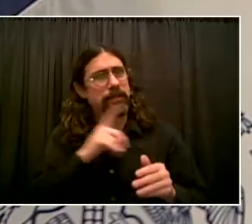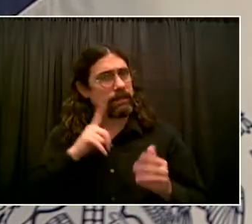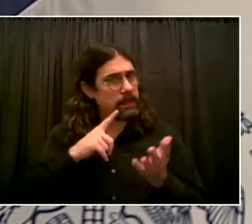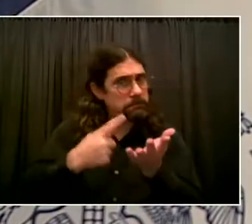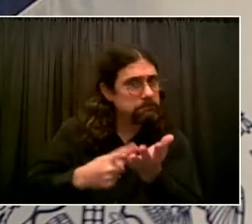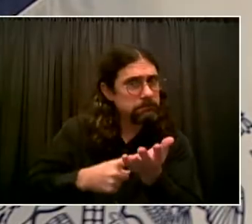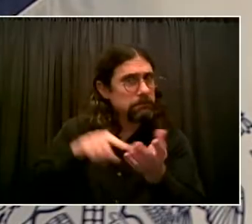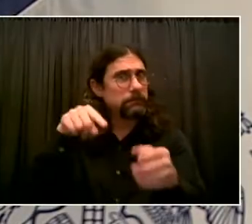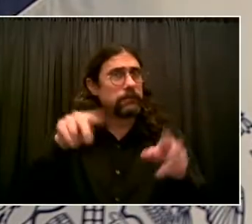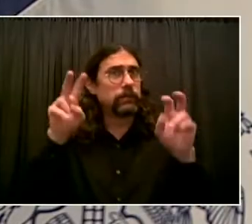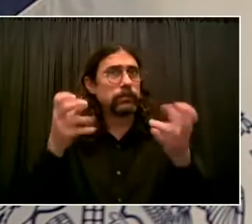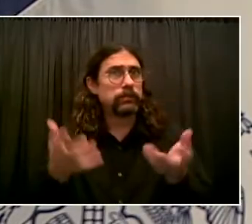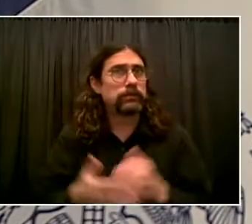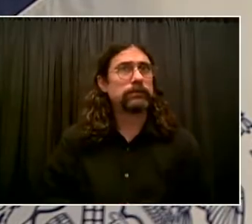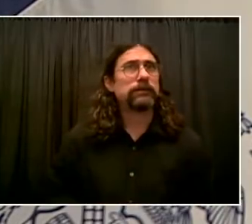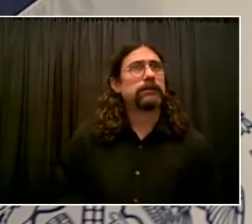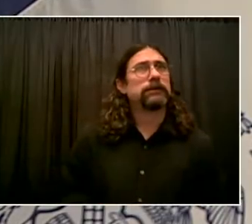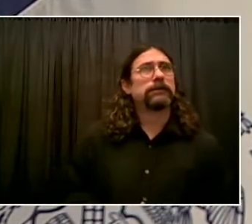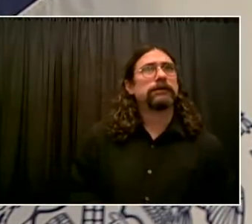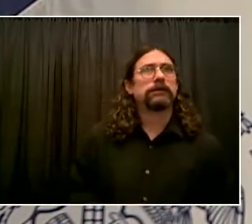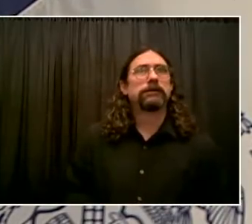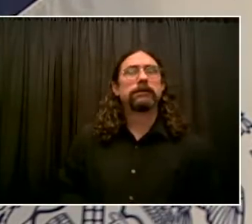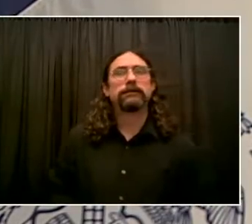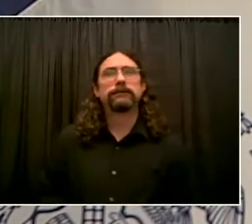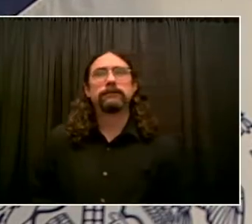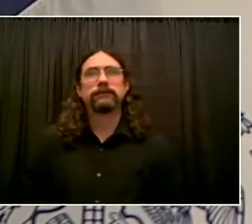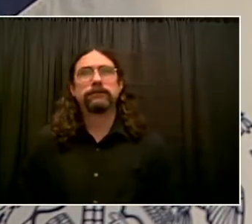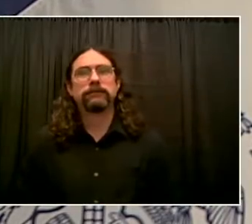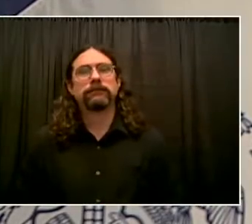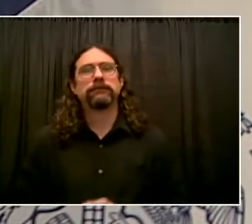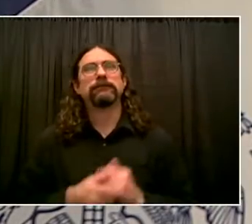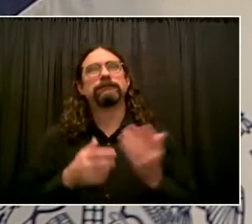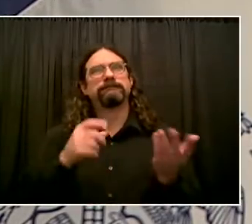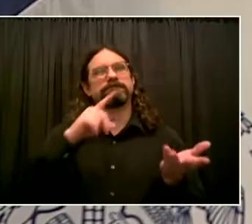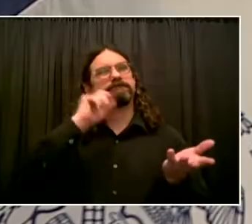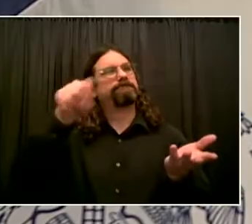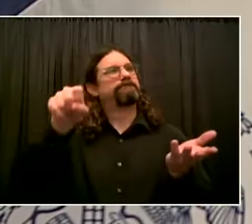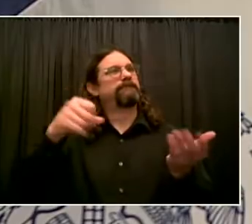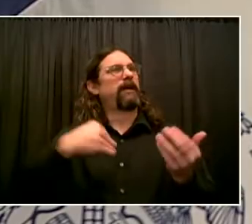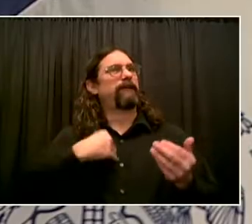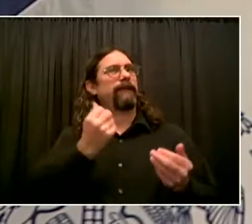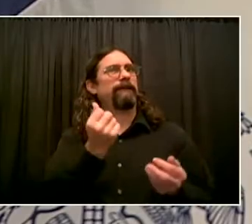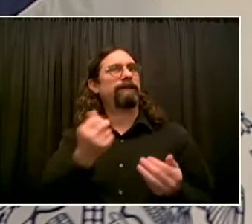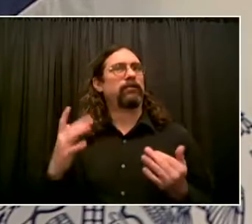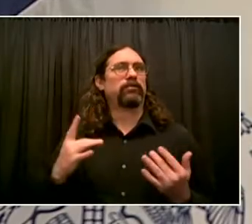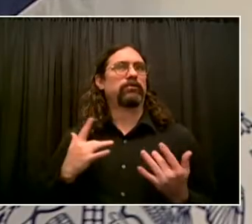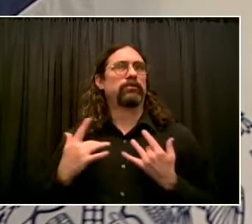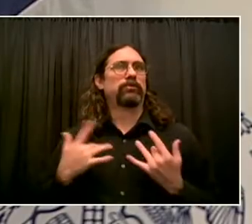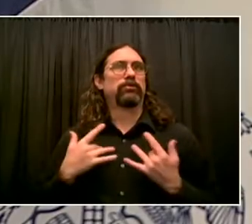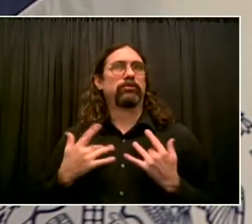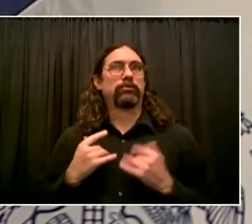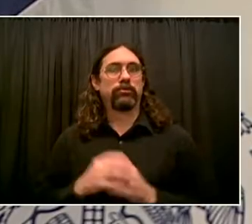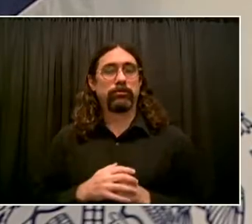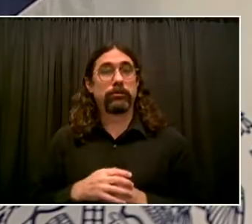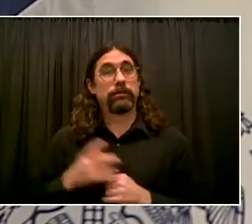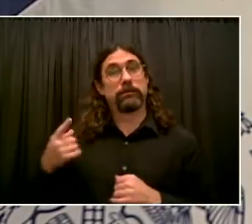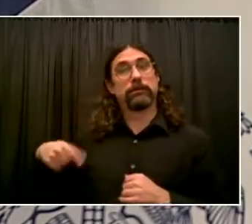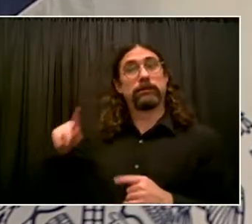LOOK. O TNHE PLUS SIDE WE ARE TALKING ABOUTURE FELLOW NEW YORKERS, SO